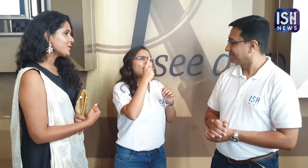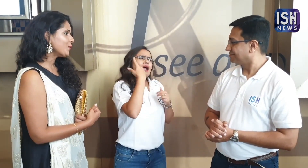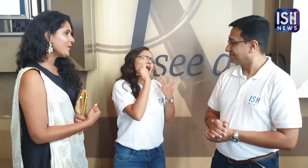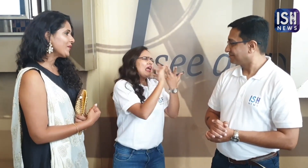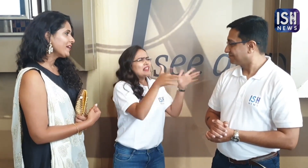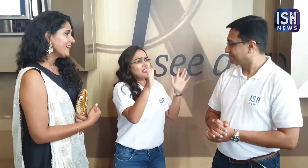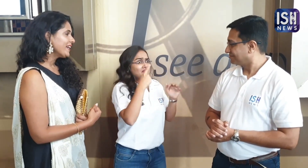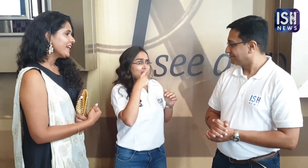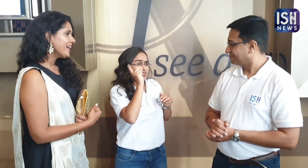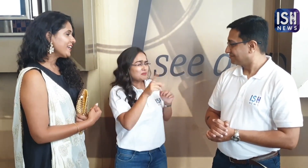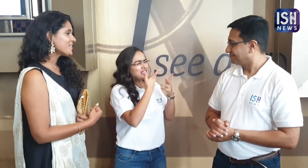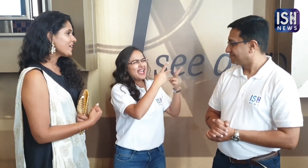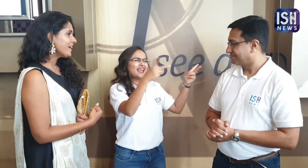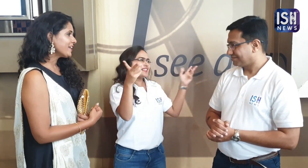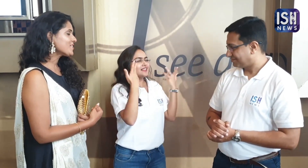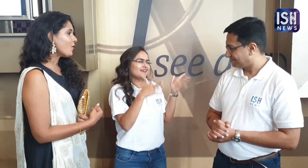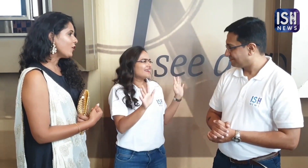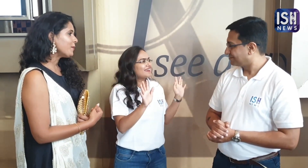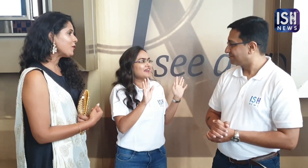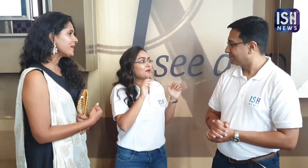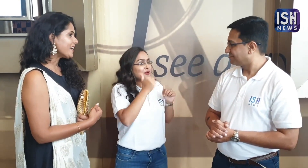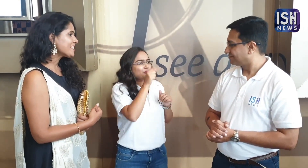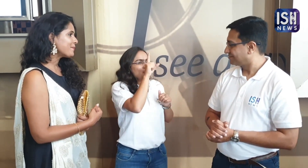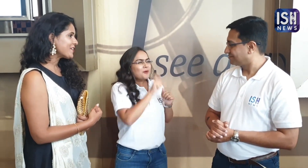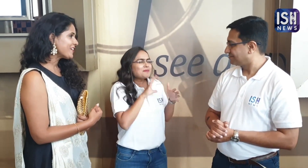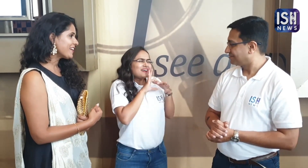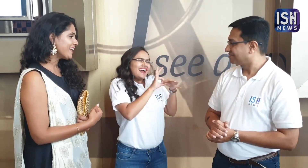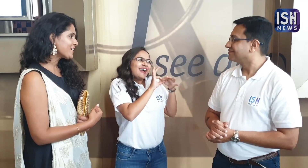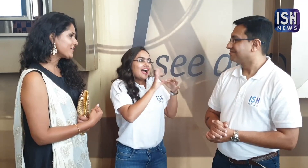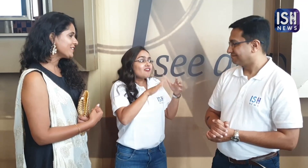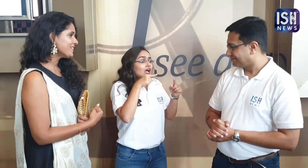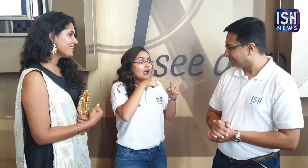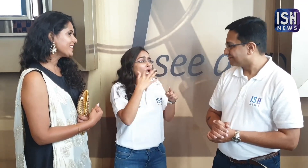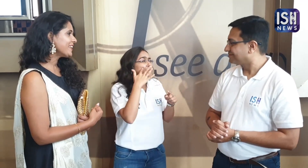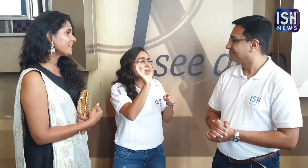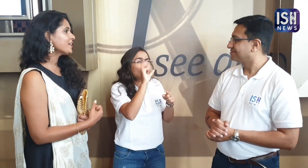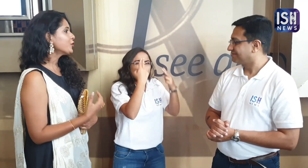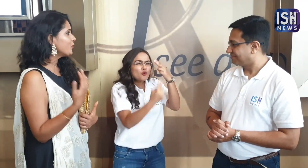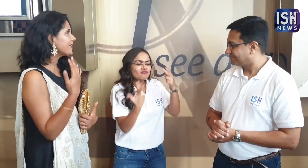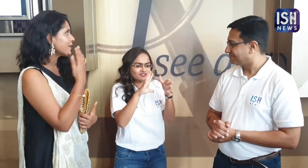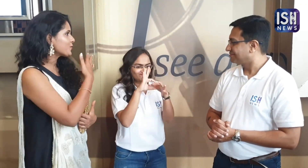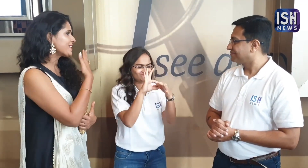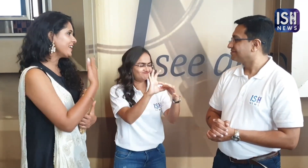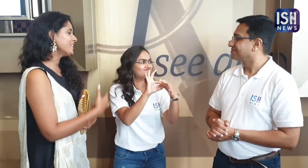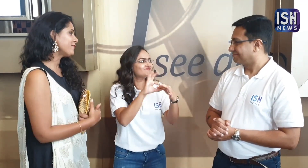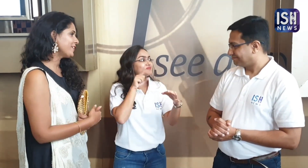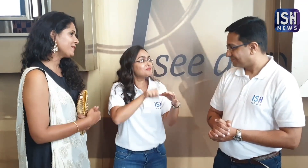It is all about that special connection that you can see in the film.